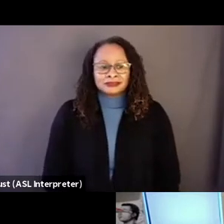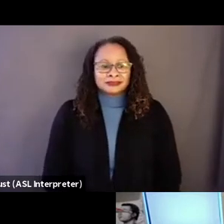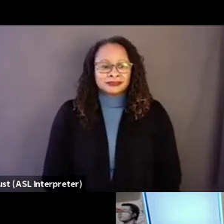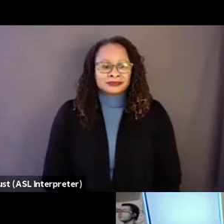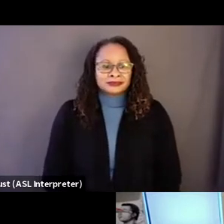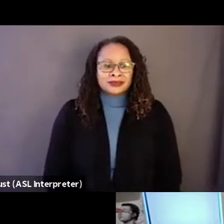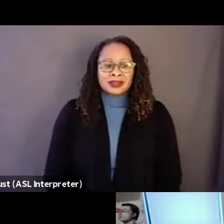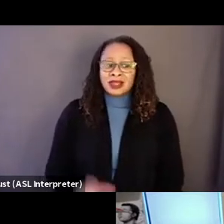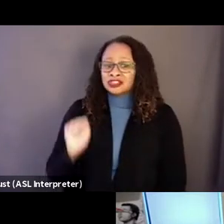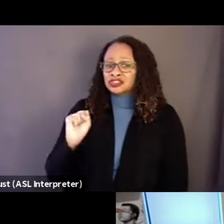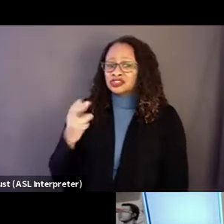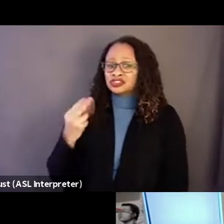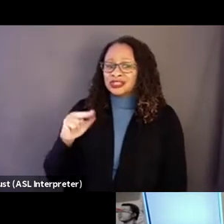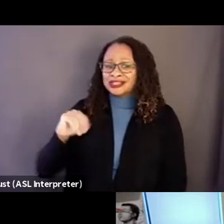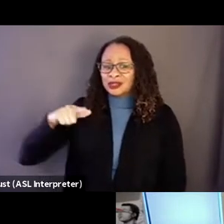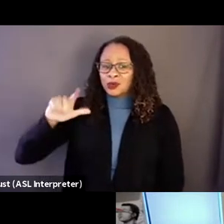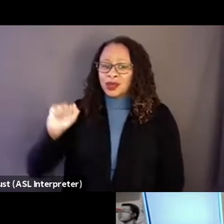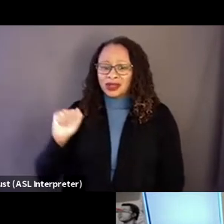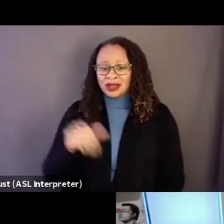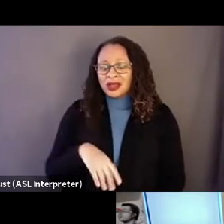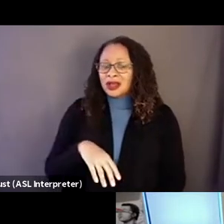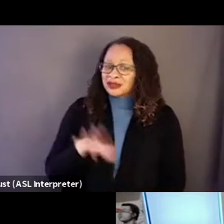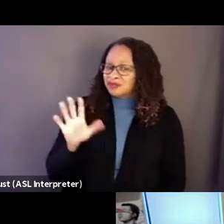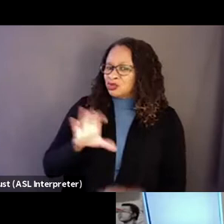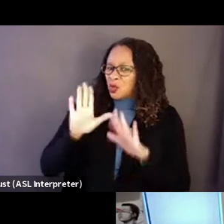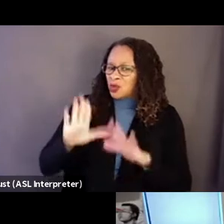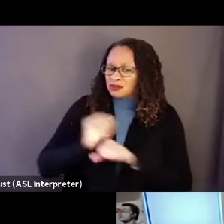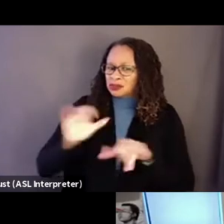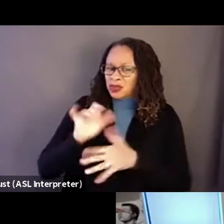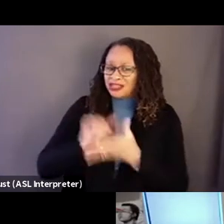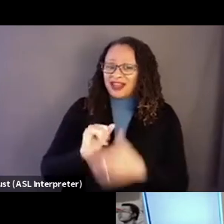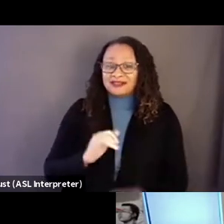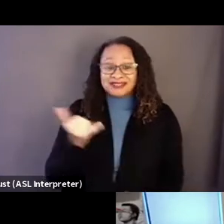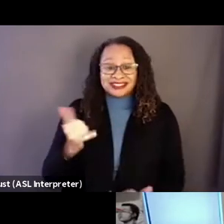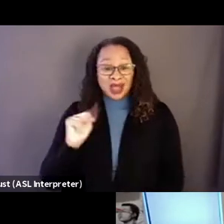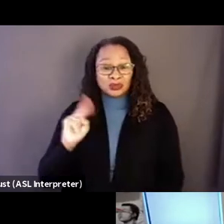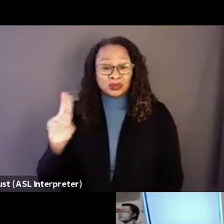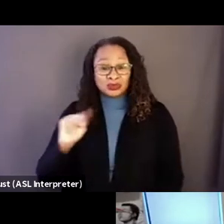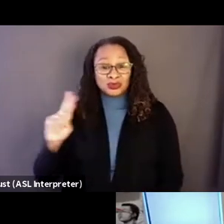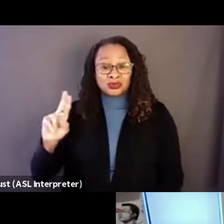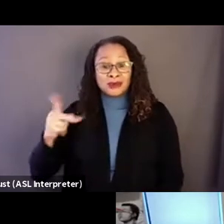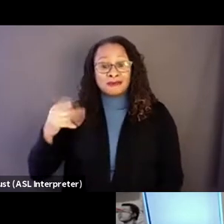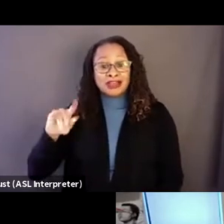We're gonna over to Nunu and Patrick now. Just one of the things that just really jumped out